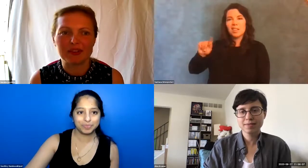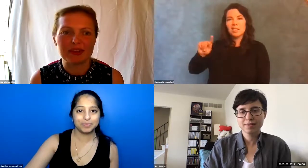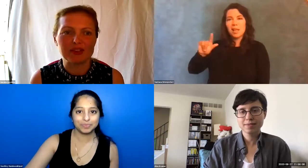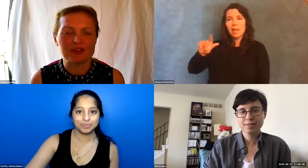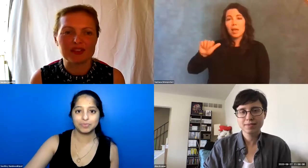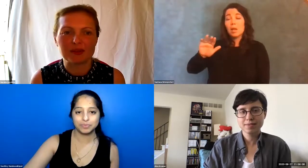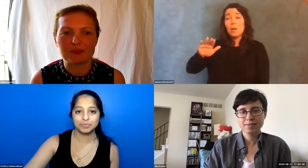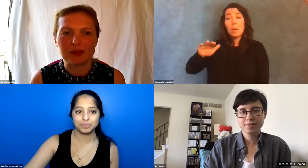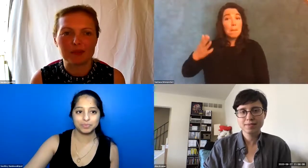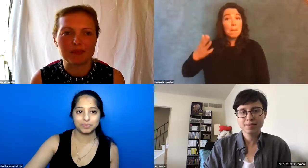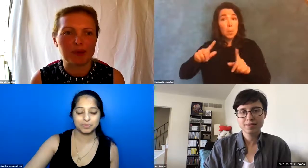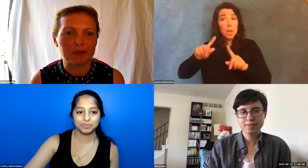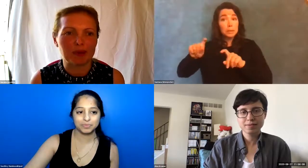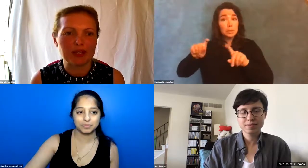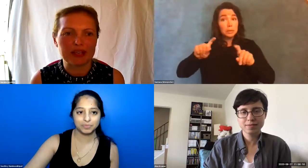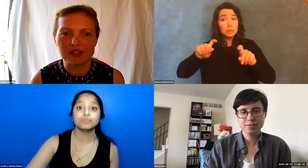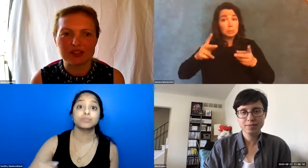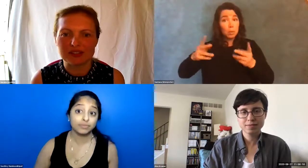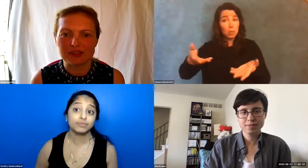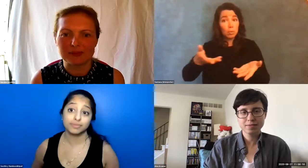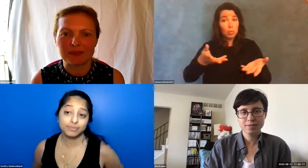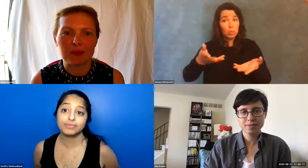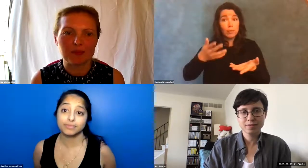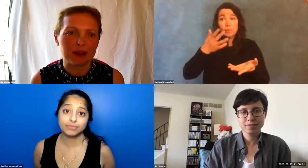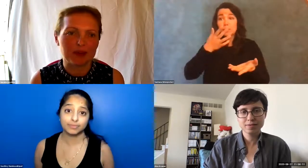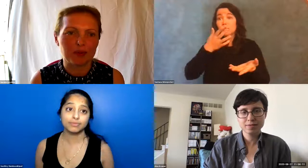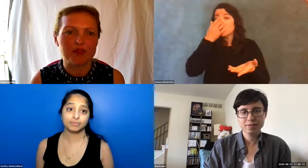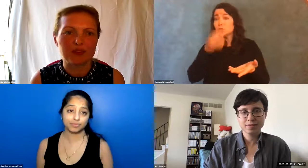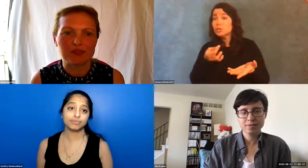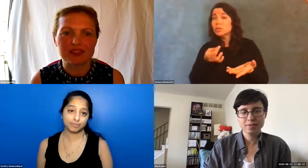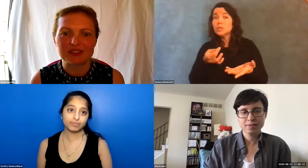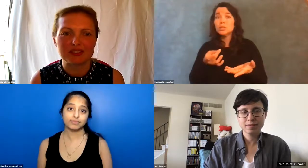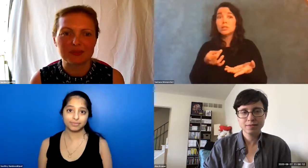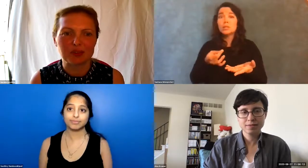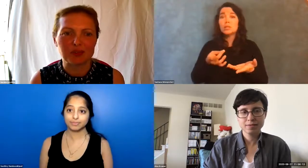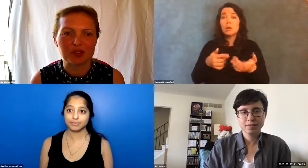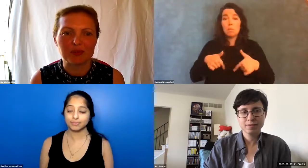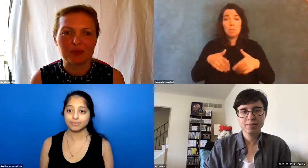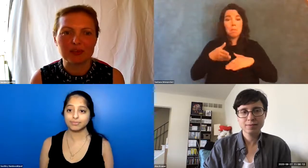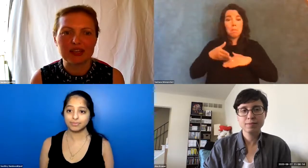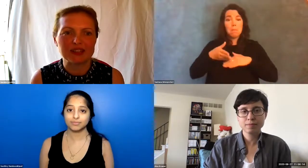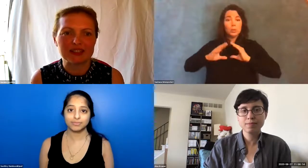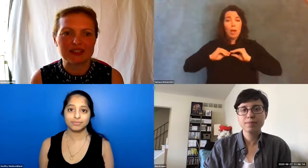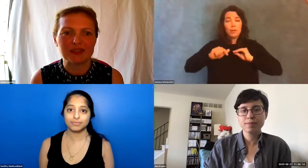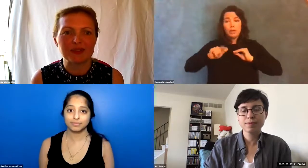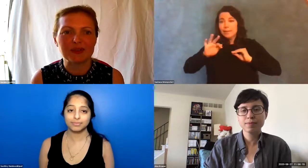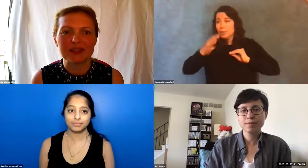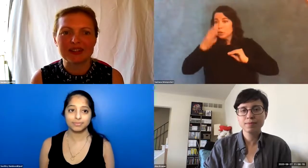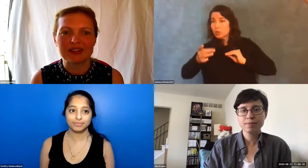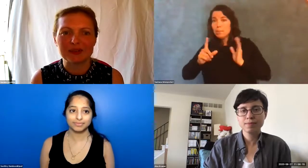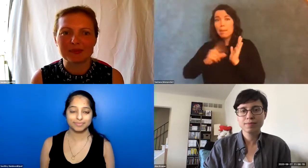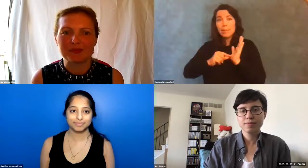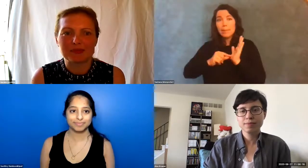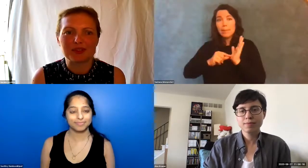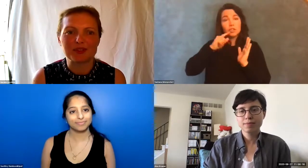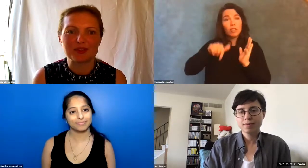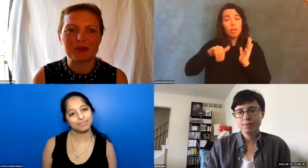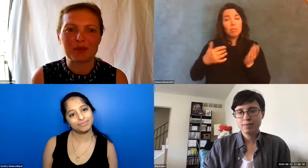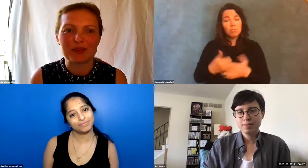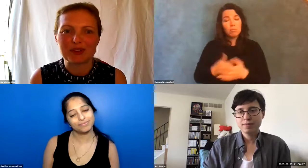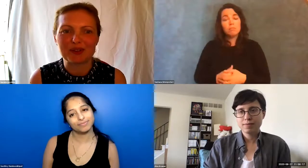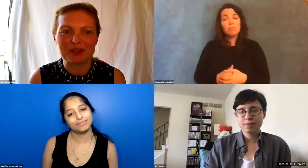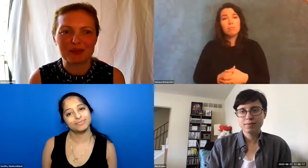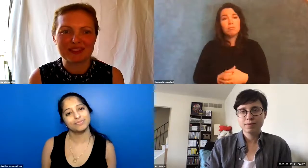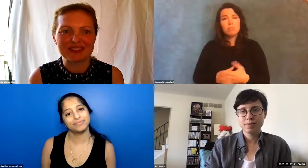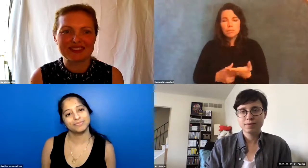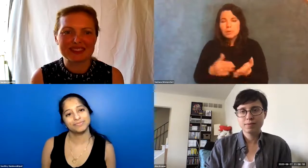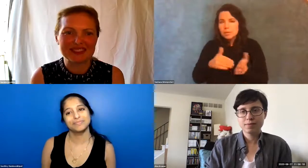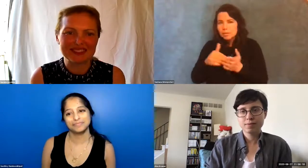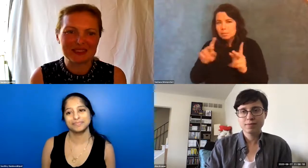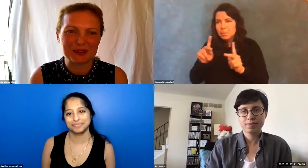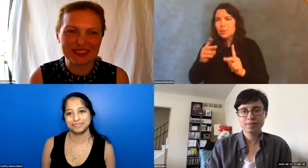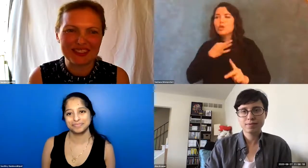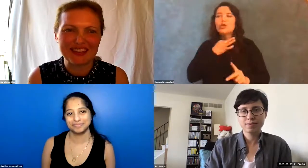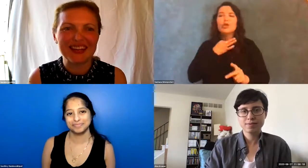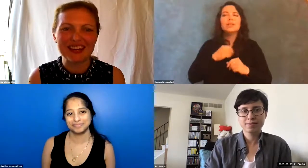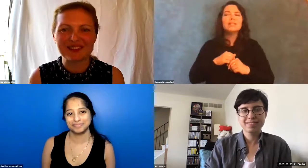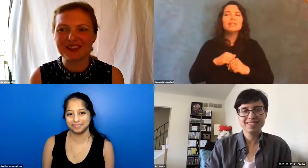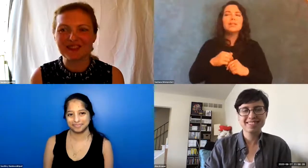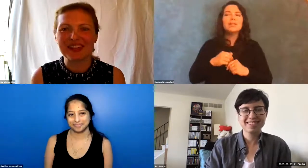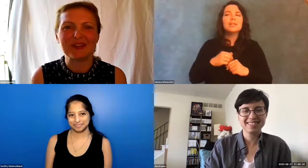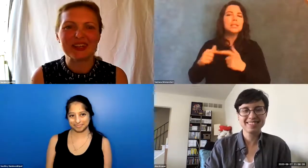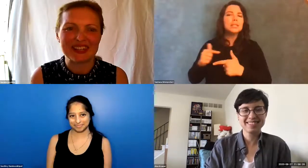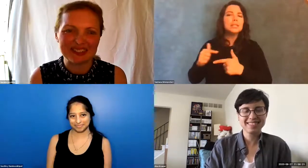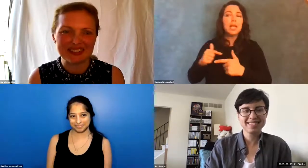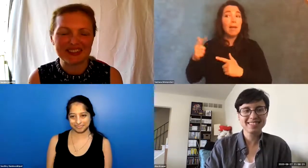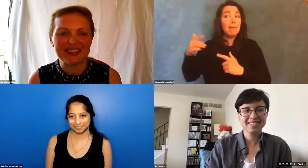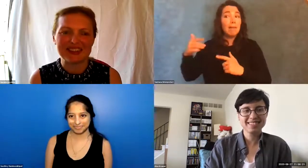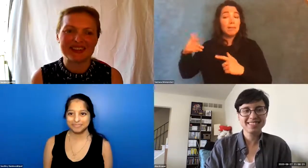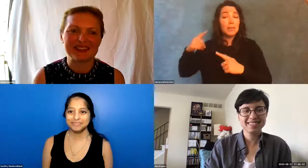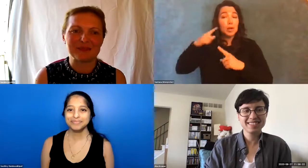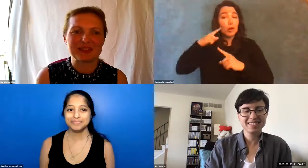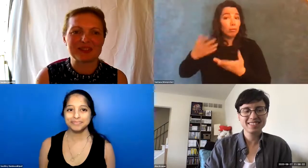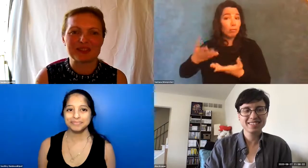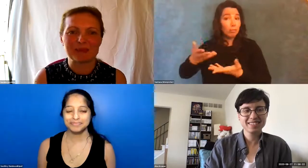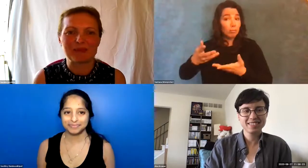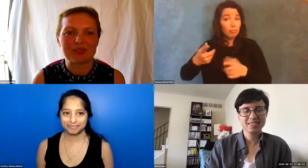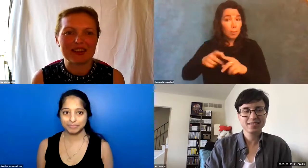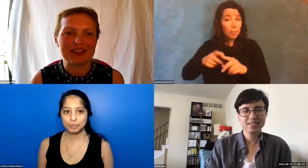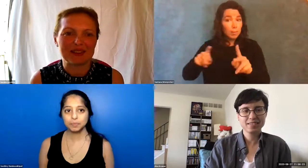people if they are interested in publication, post-conference post-workshop publication. Usually people are curious.